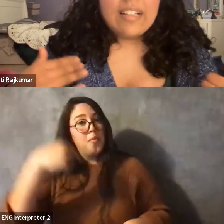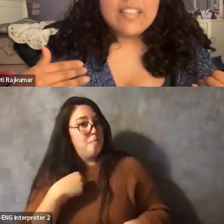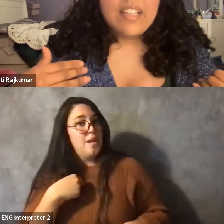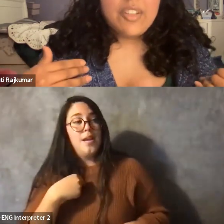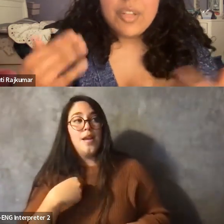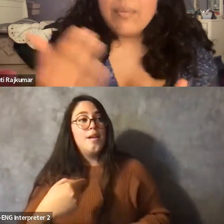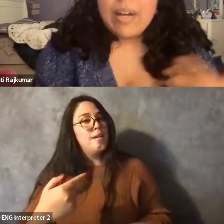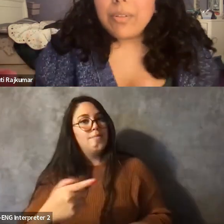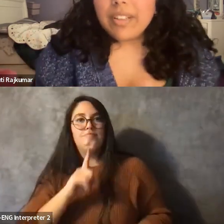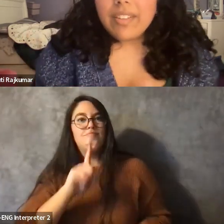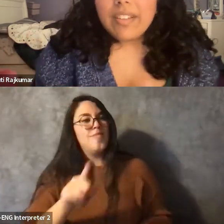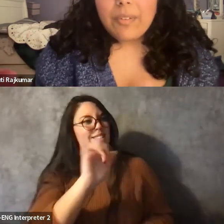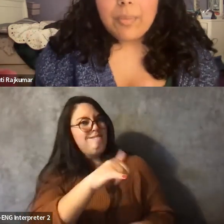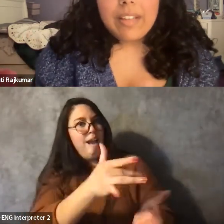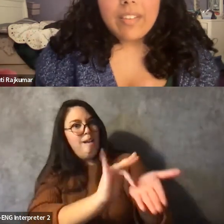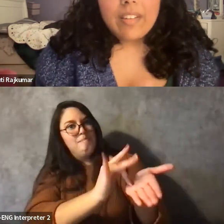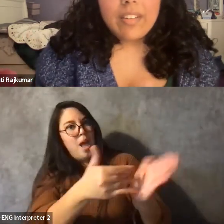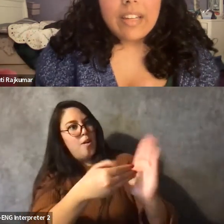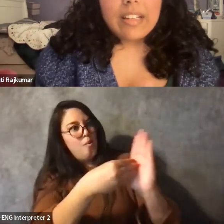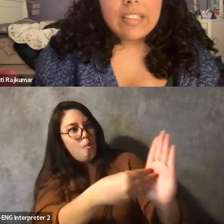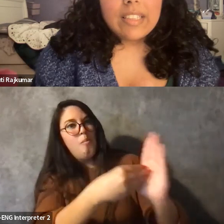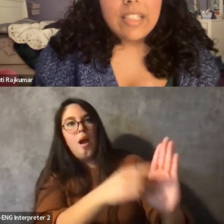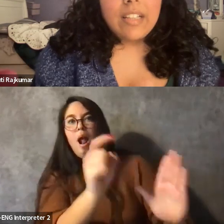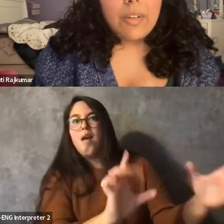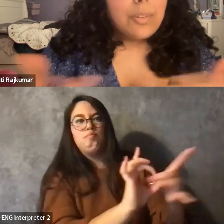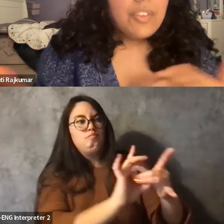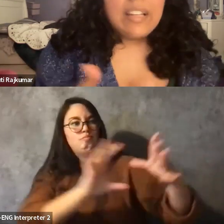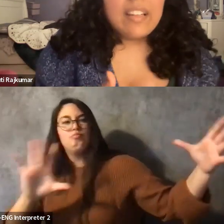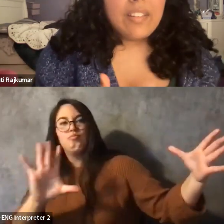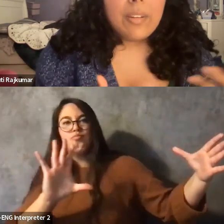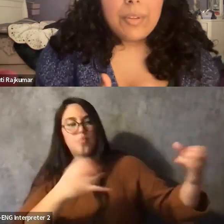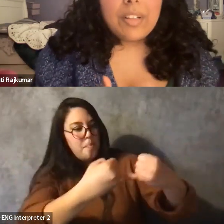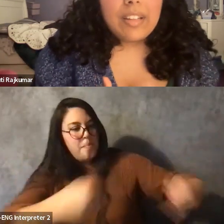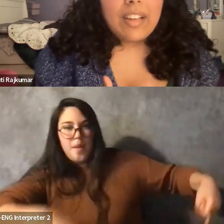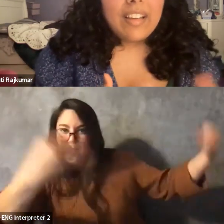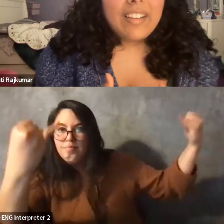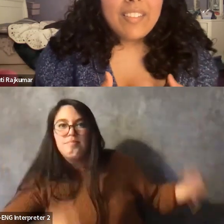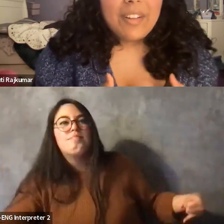and drawing boundaries in those spaces and also just leaning into community, and you know,